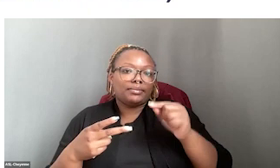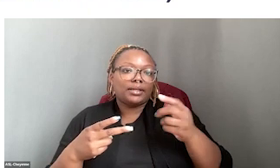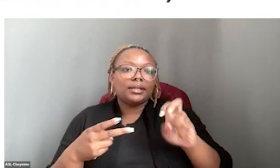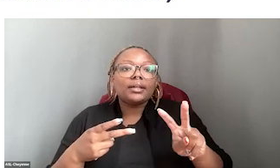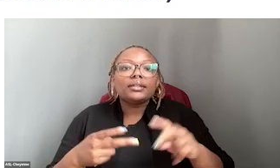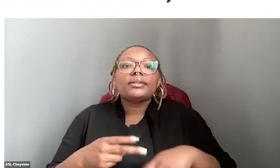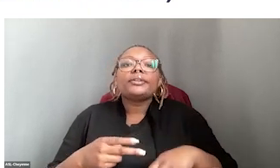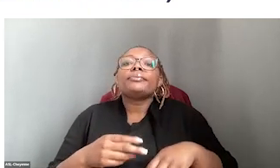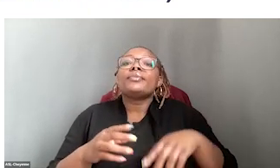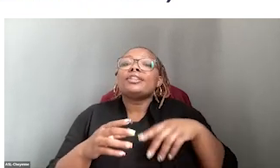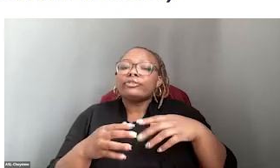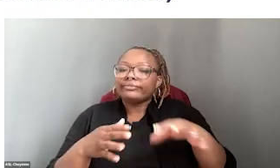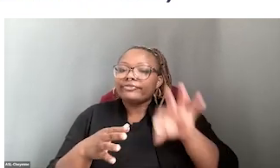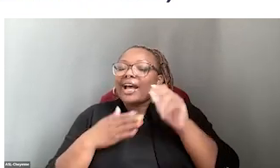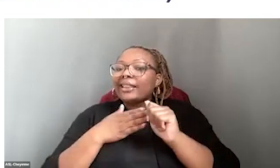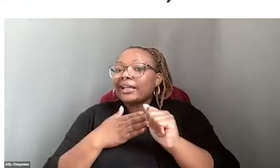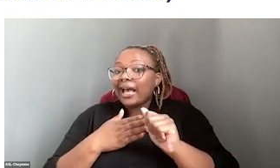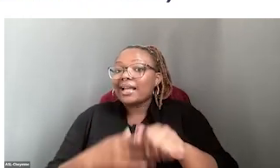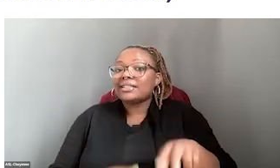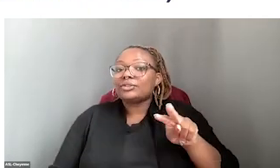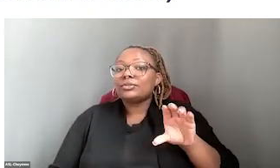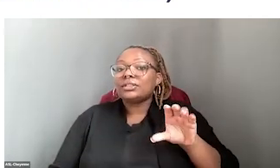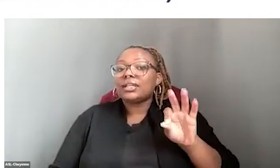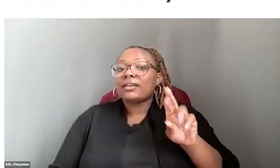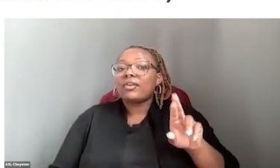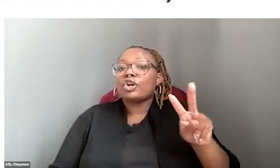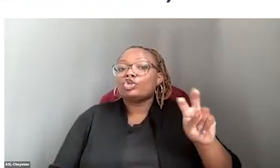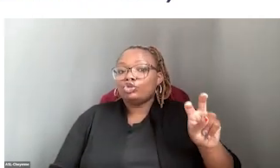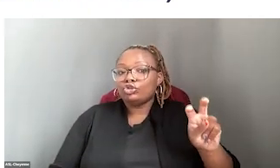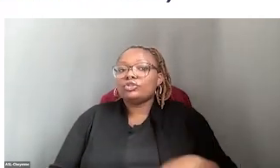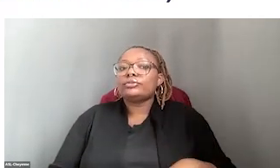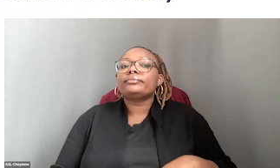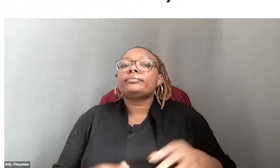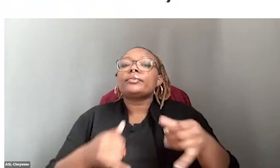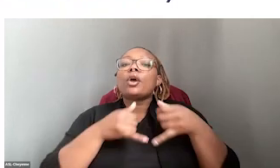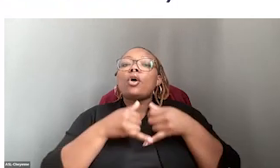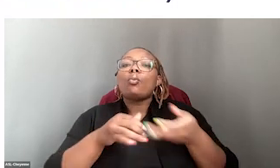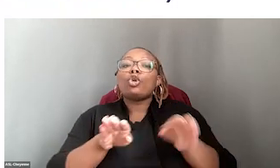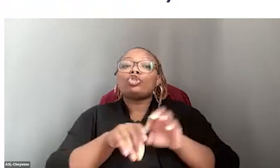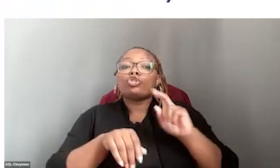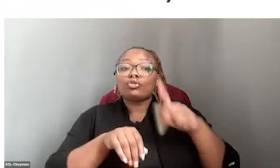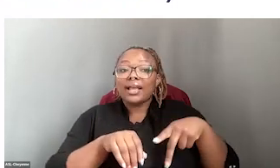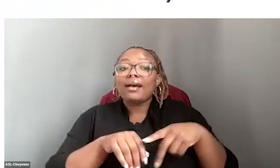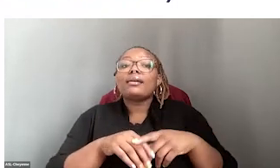And award closeout and mandatory cost share requirements; most NSF awards are automatically closed.